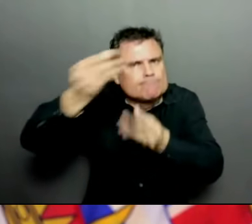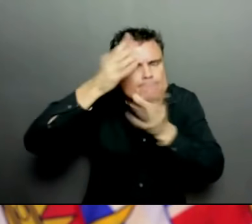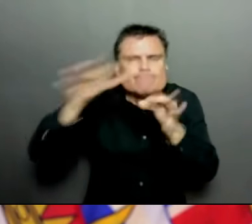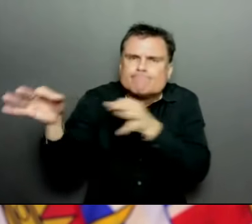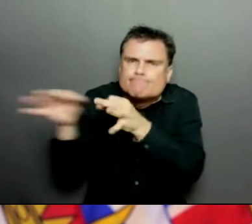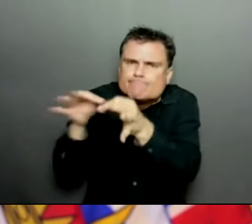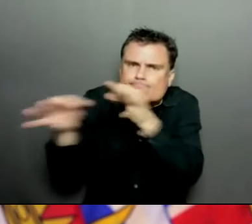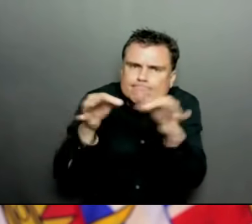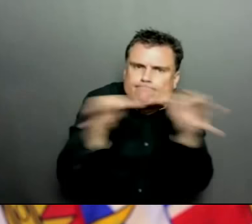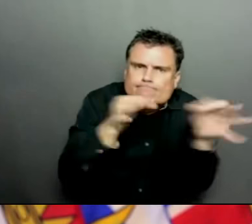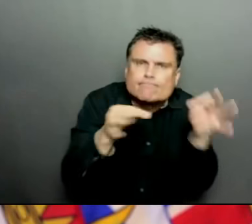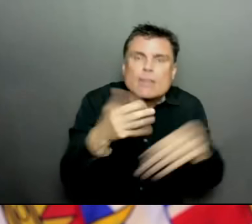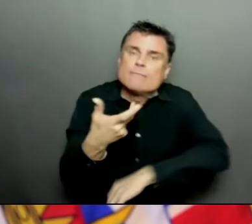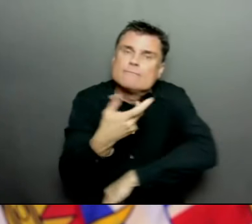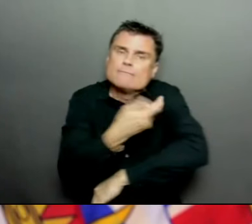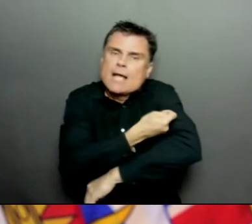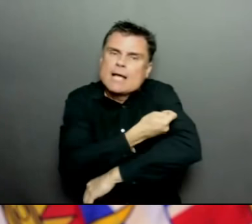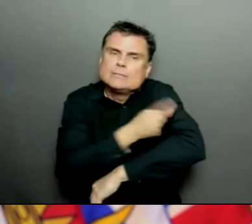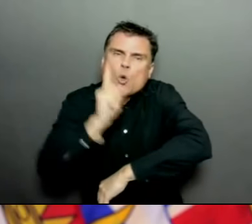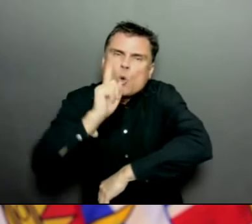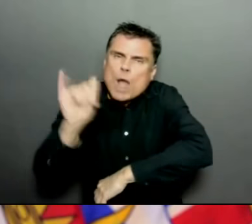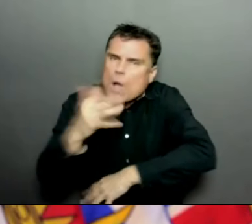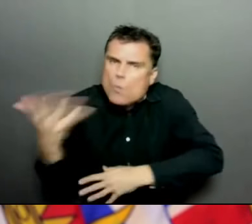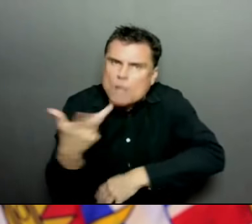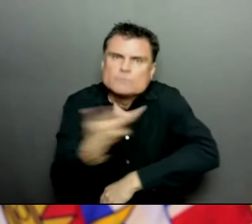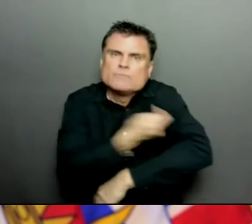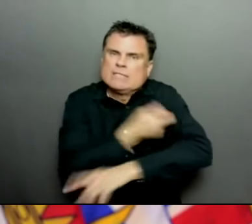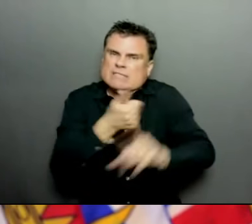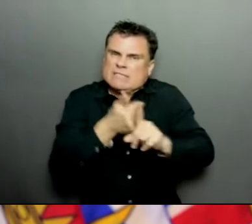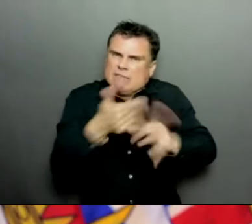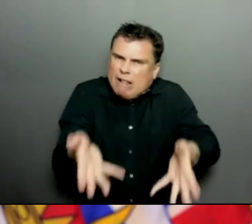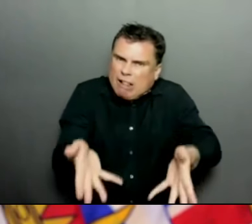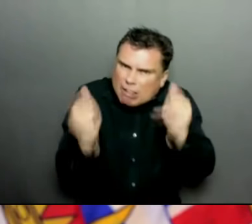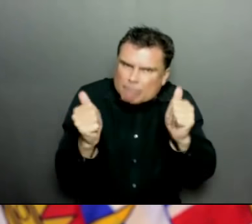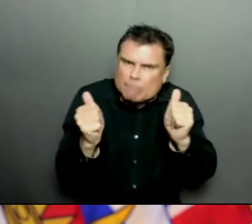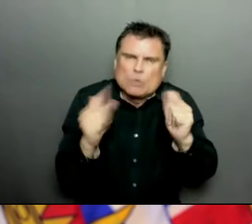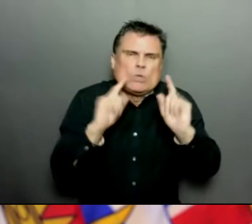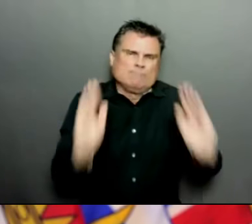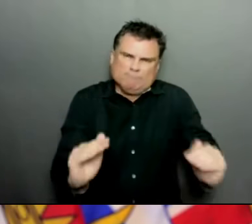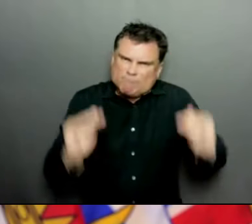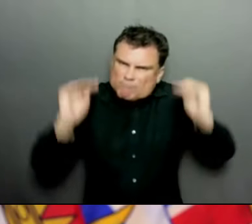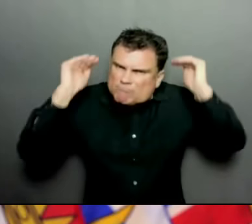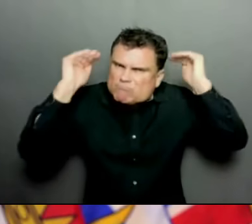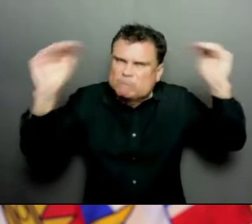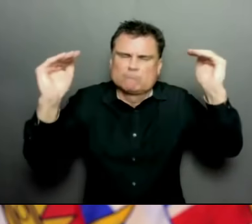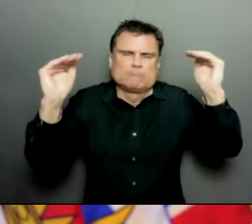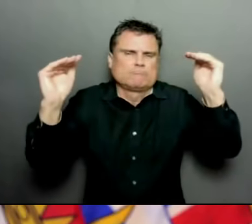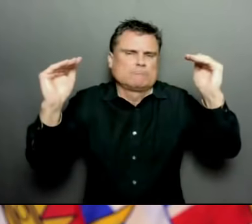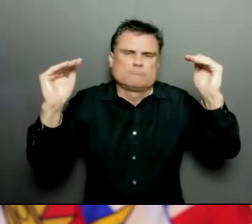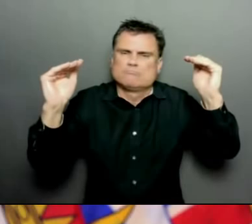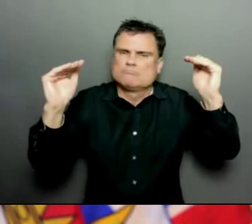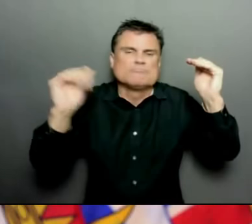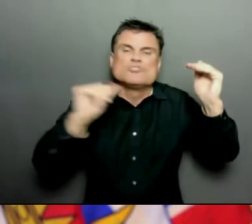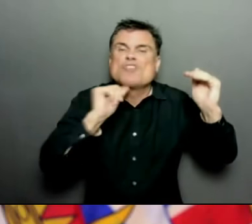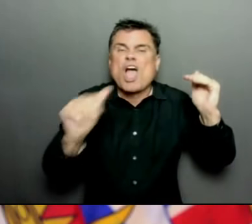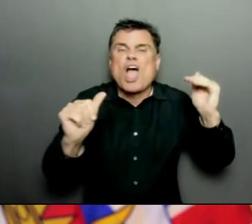It is still a very high standard so that we are confident that vaccines are safe and that they work. He and what populations they work in.